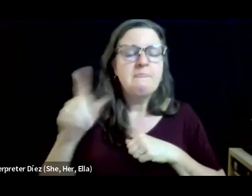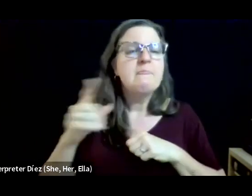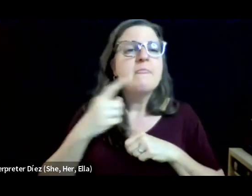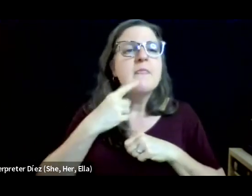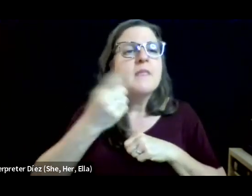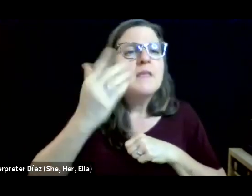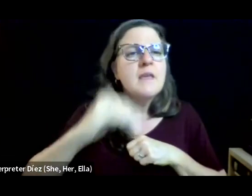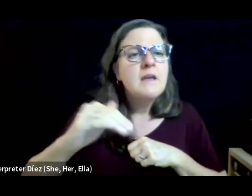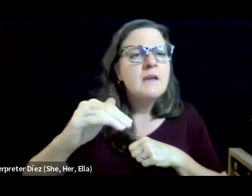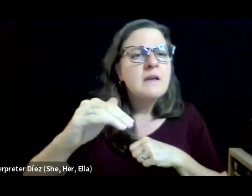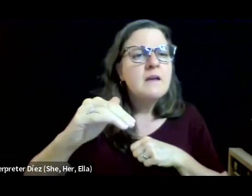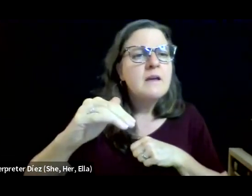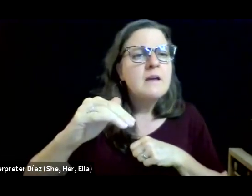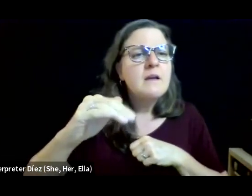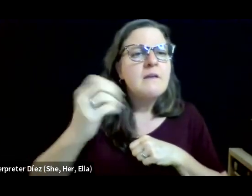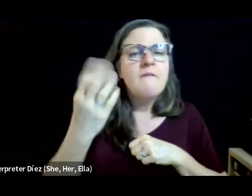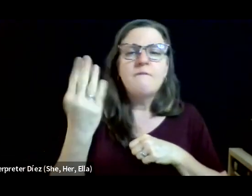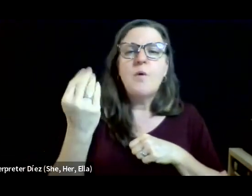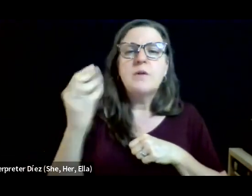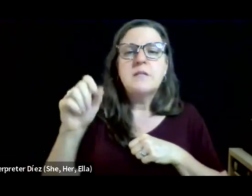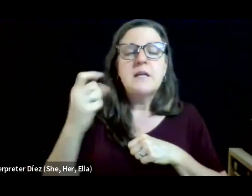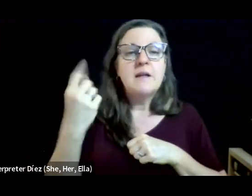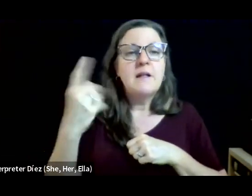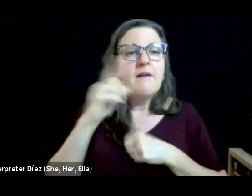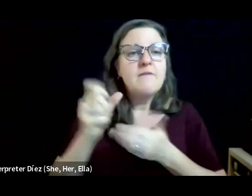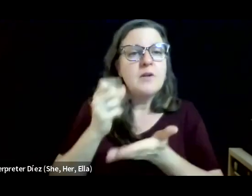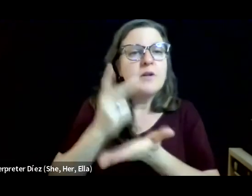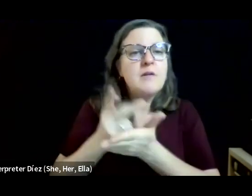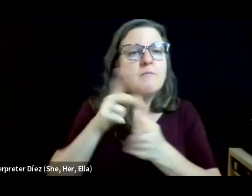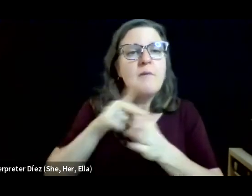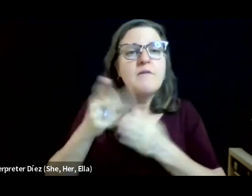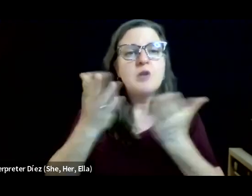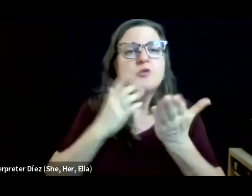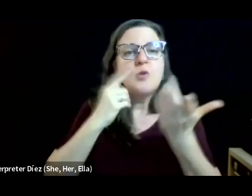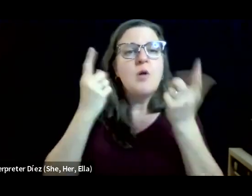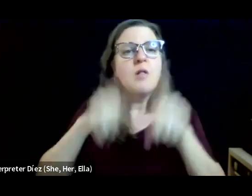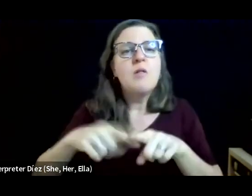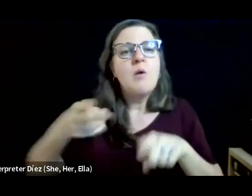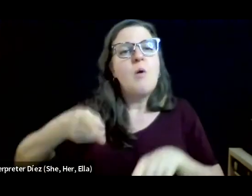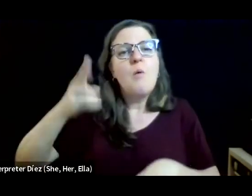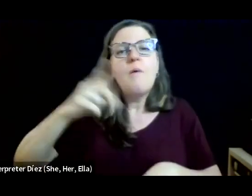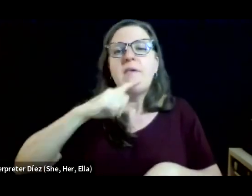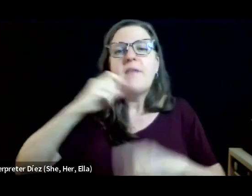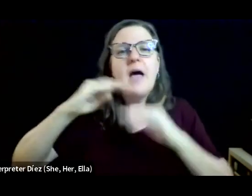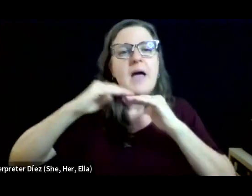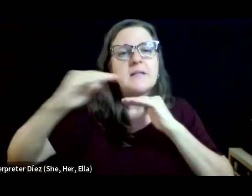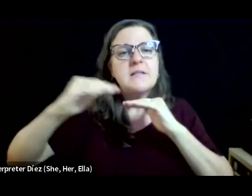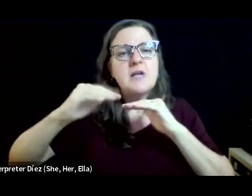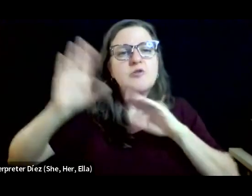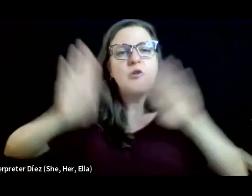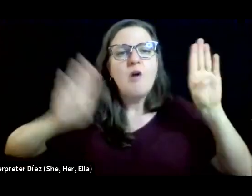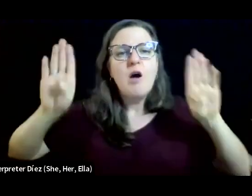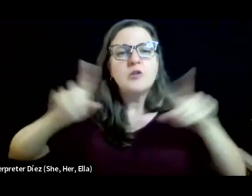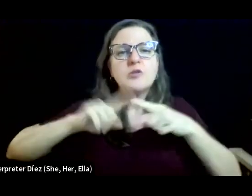with High Desert Auction to Handle Obsolete Equipment Auction. Is there a motion? So moved.